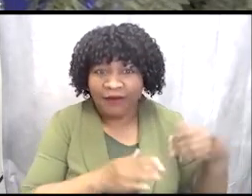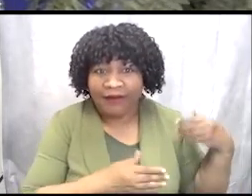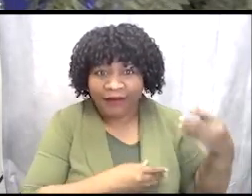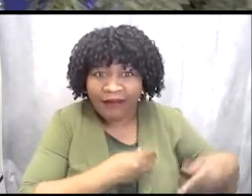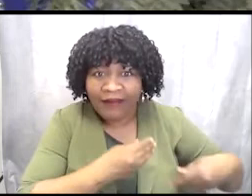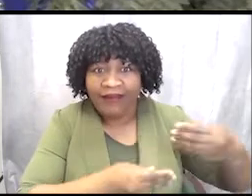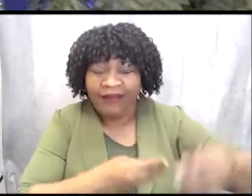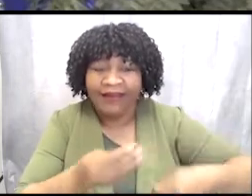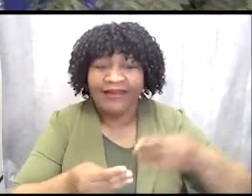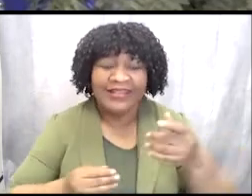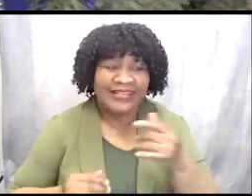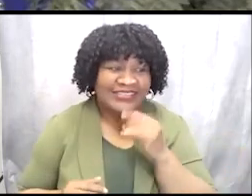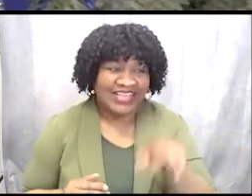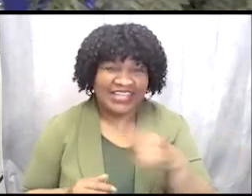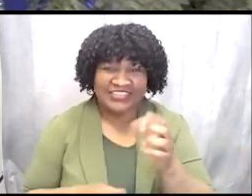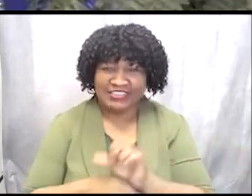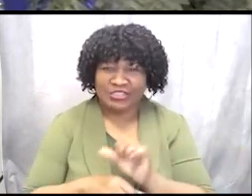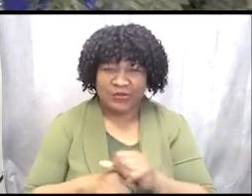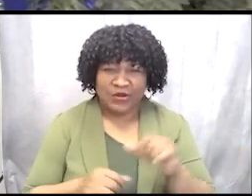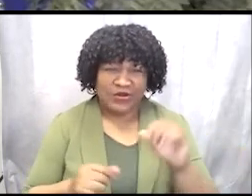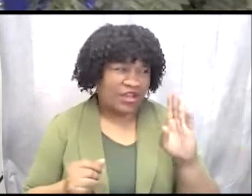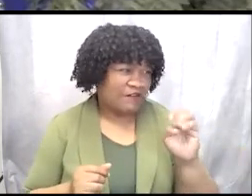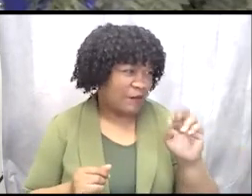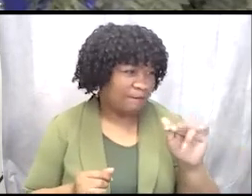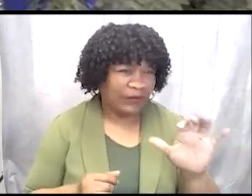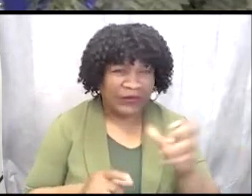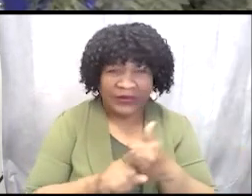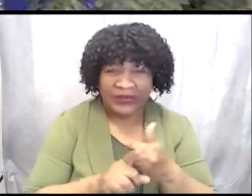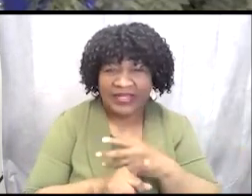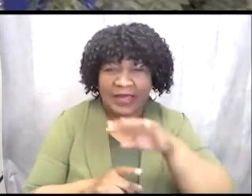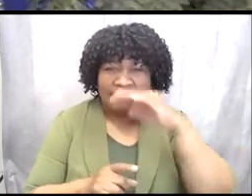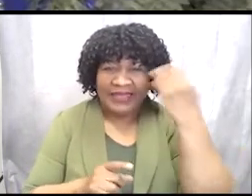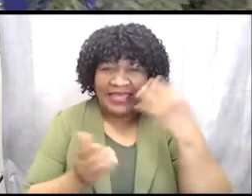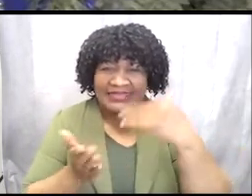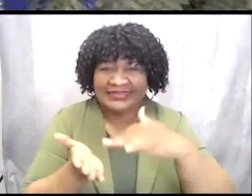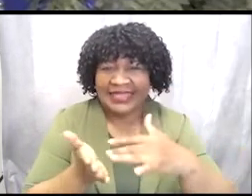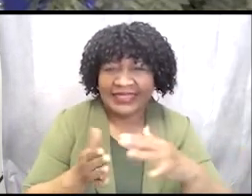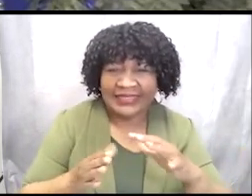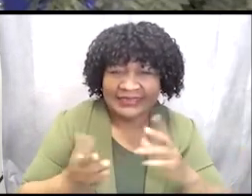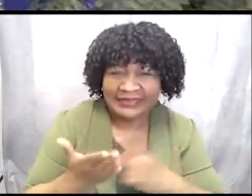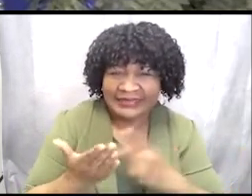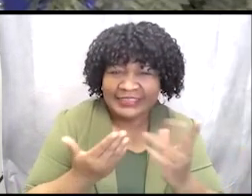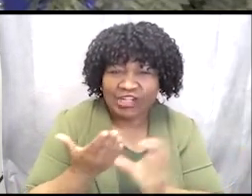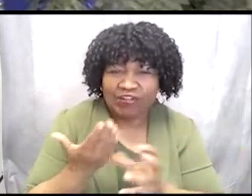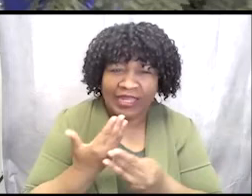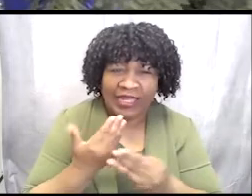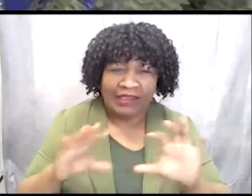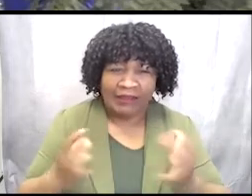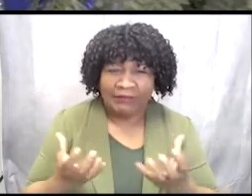That's why it's not just the work of BERC and black studies, just for the sake of it.